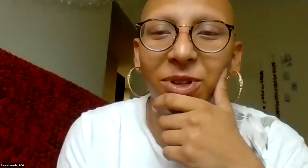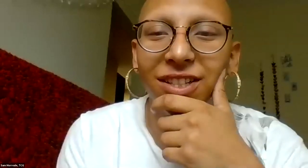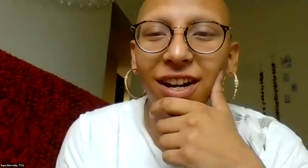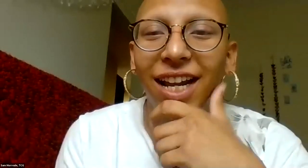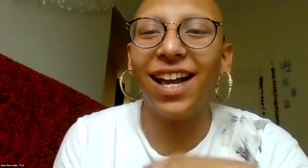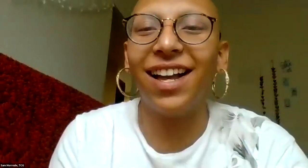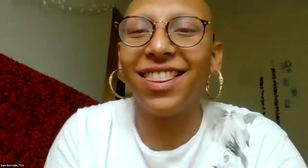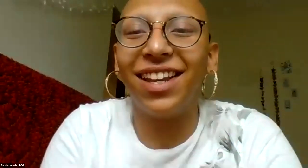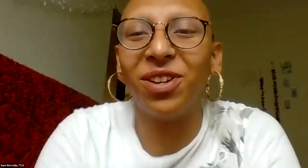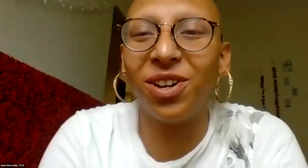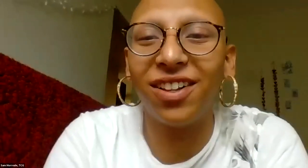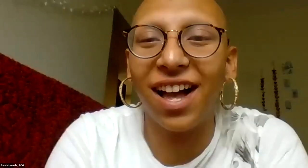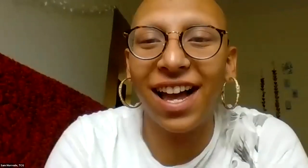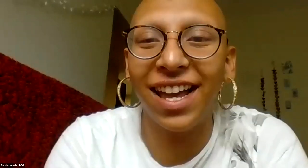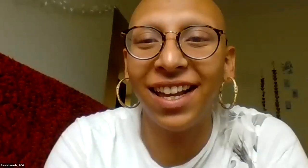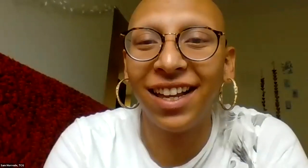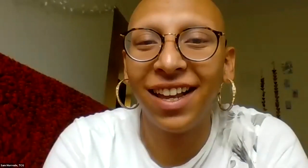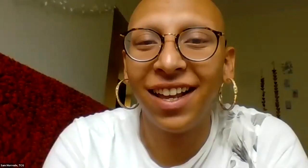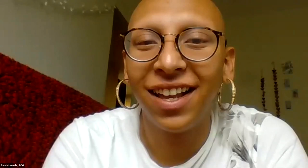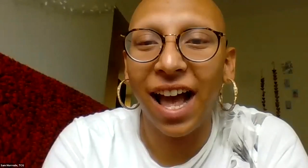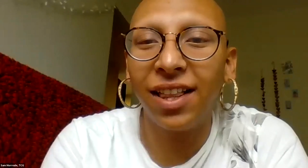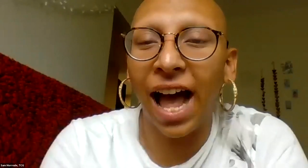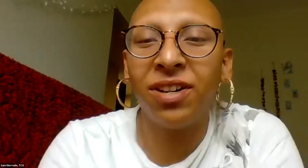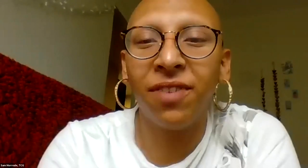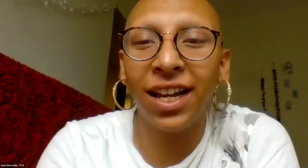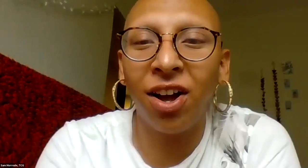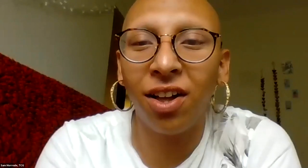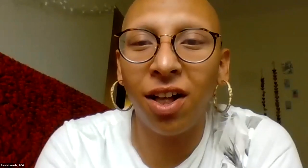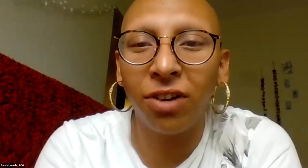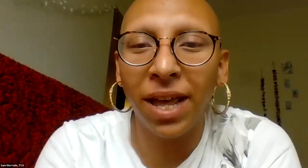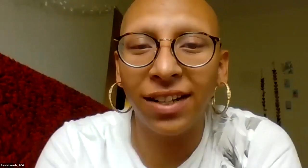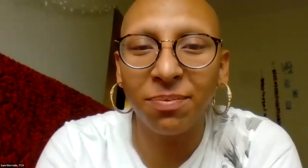I'm muted, sorry, thank you, Nikkole. I would invite all of our panelists,